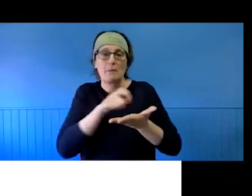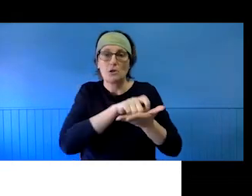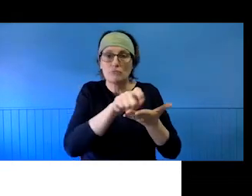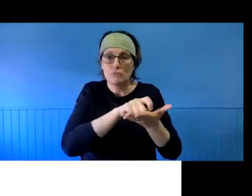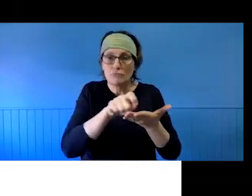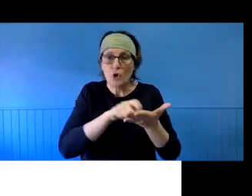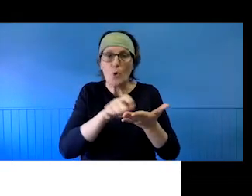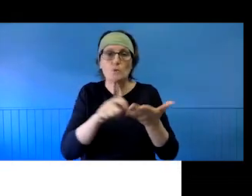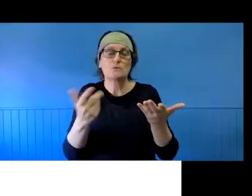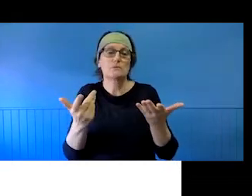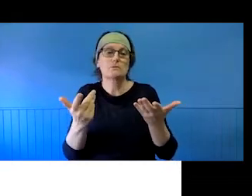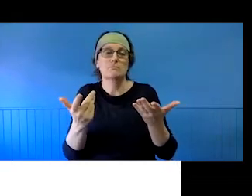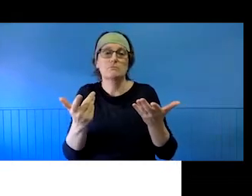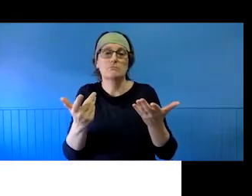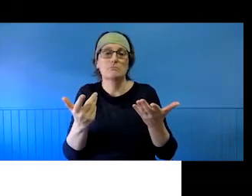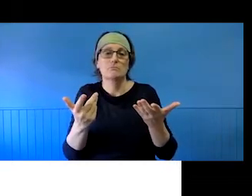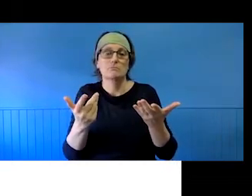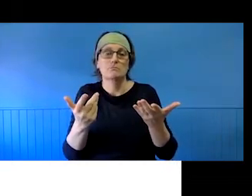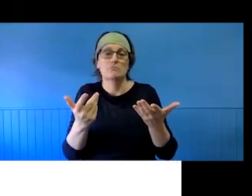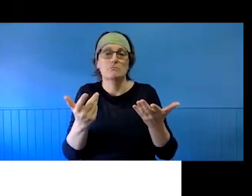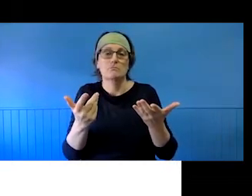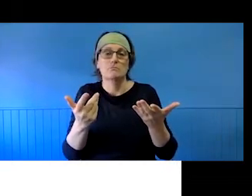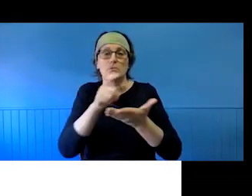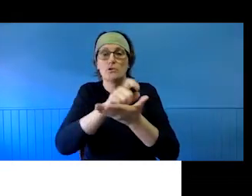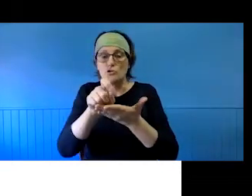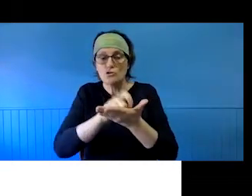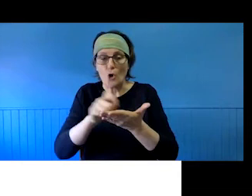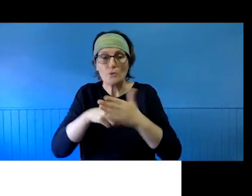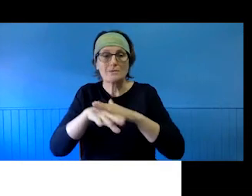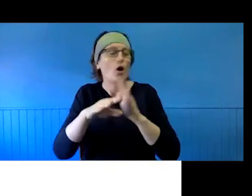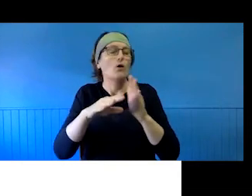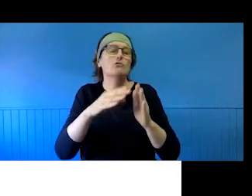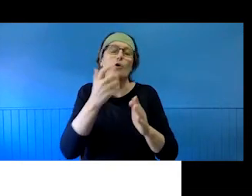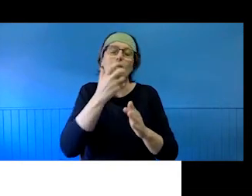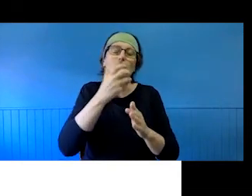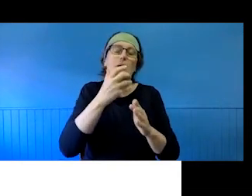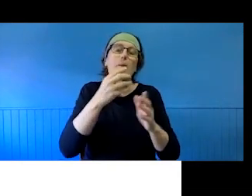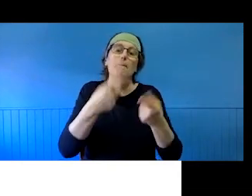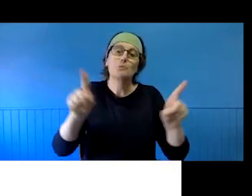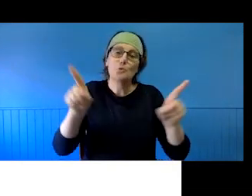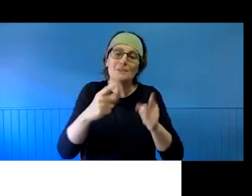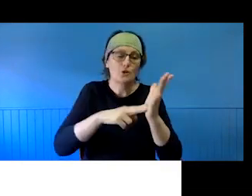huge cluster of notes, notes in a melodic line, there's patterns we can see.